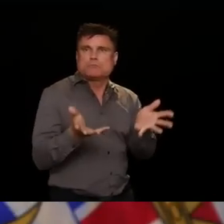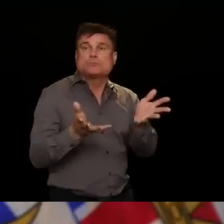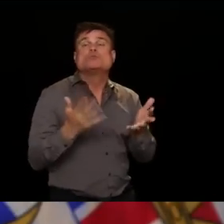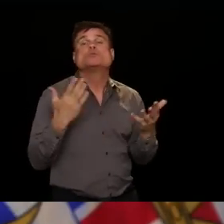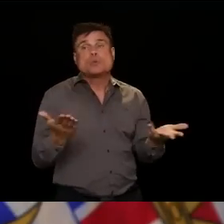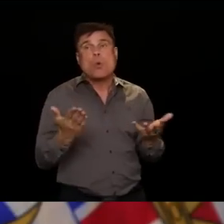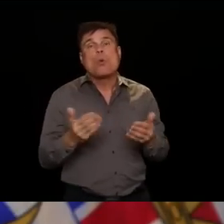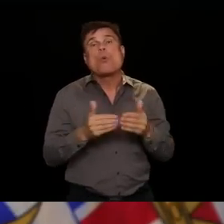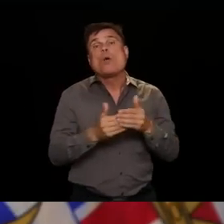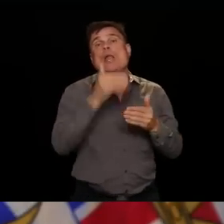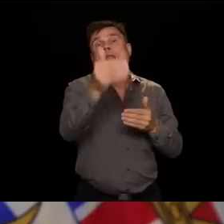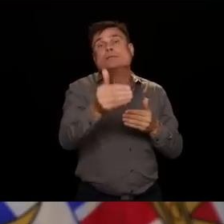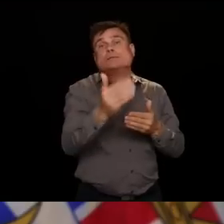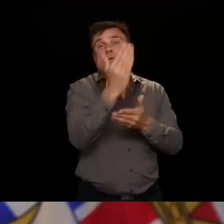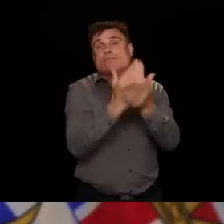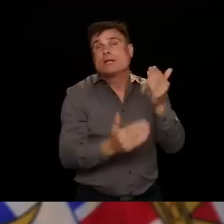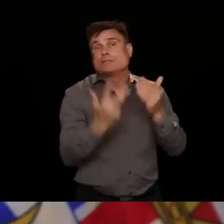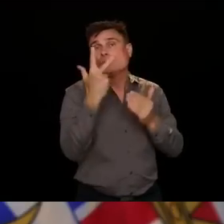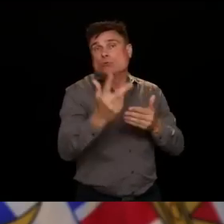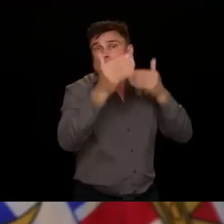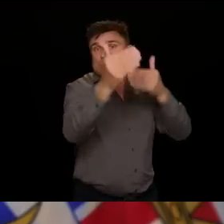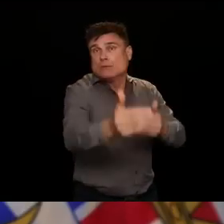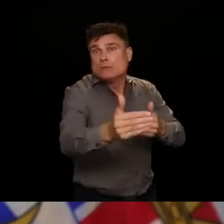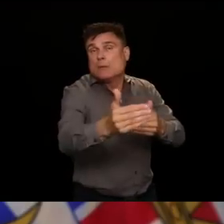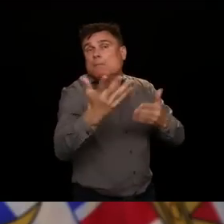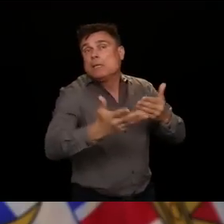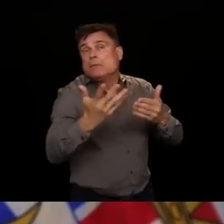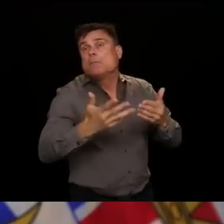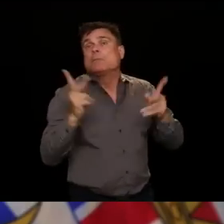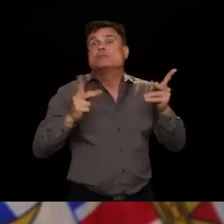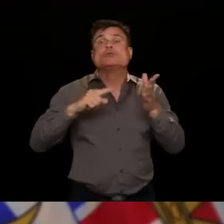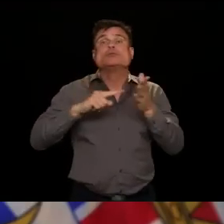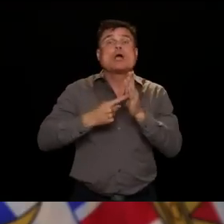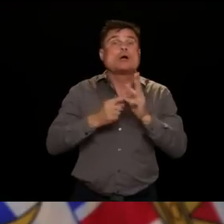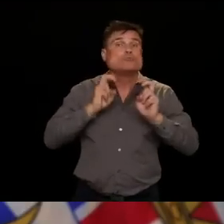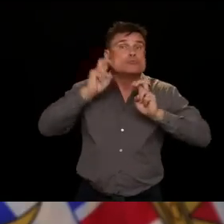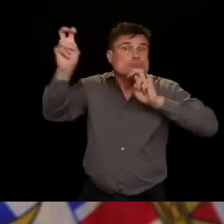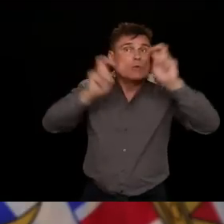I think we need to continue what we have been doing and doing it safely.